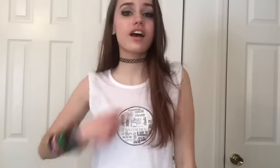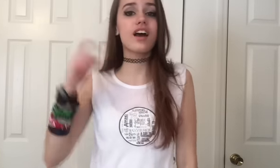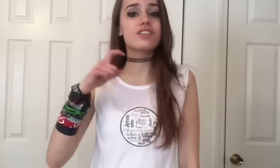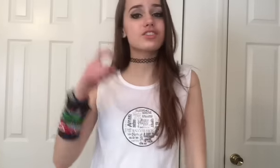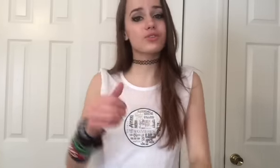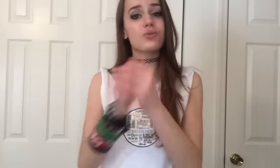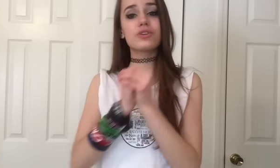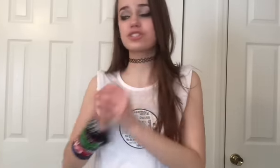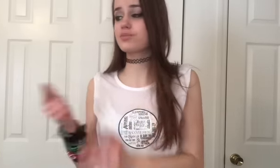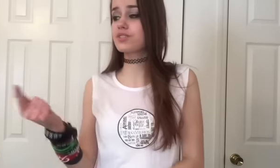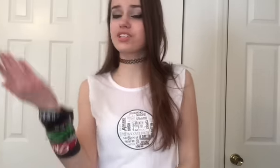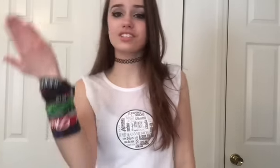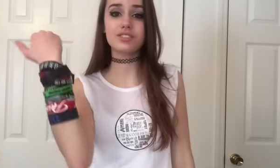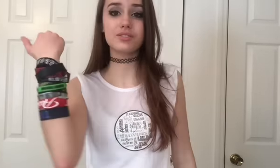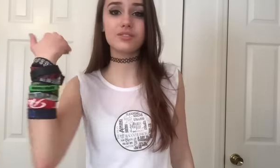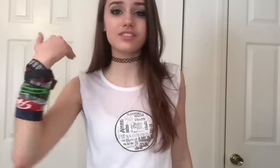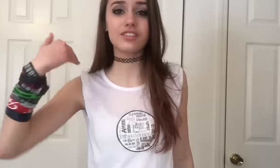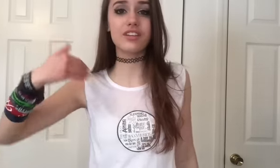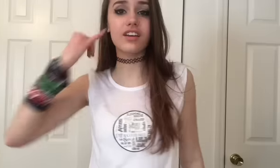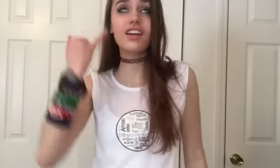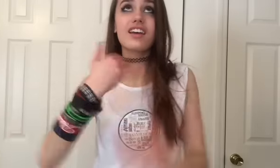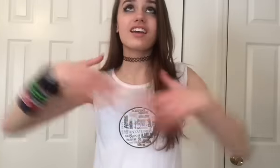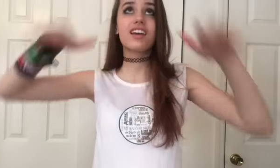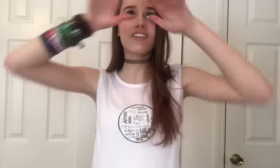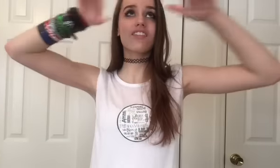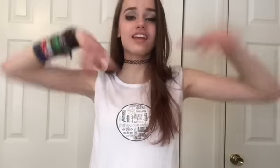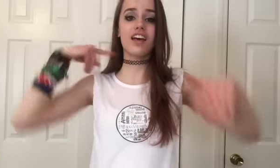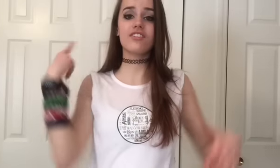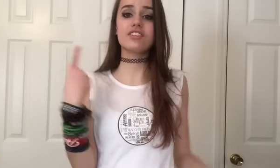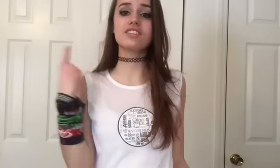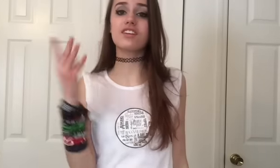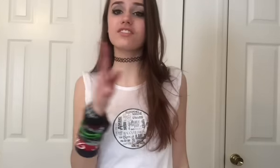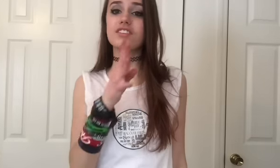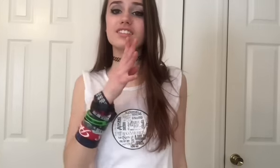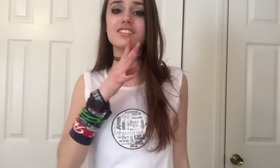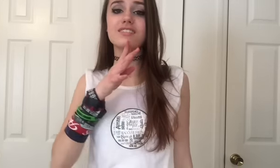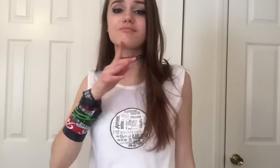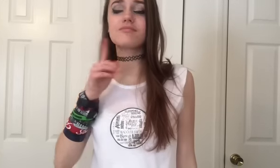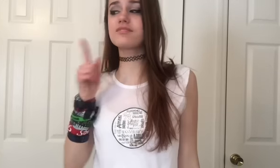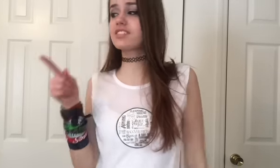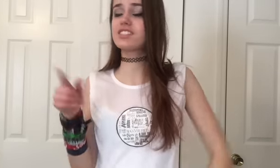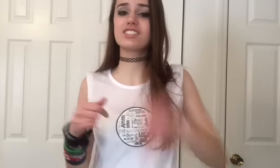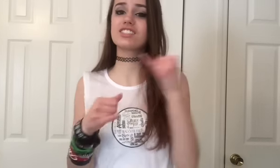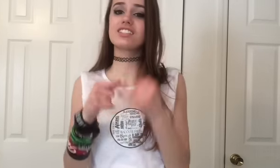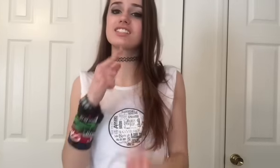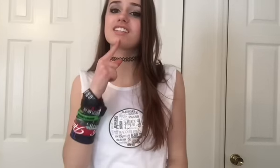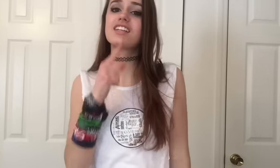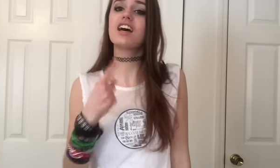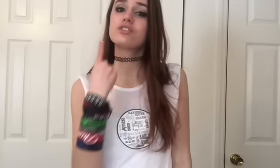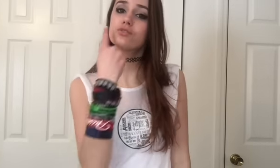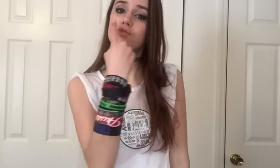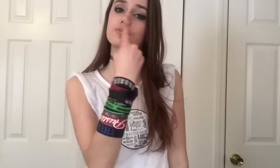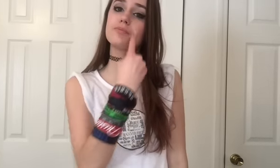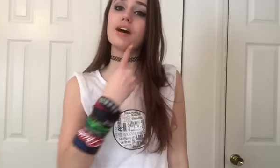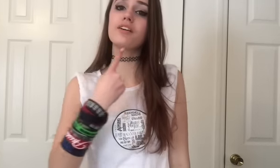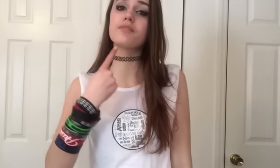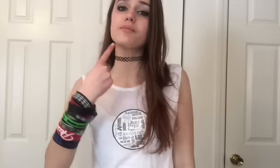I should've worshipped her sooner if the heavens ever did speak she's the last true mouthpiece